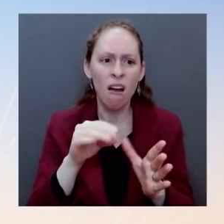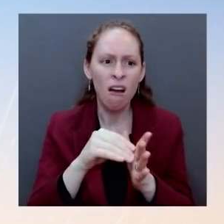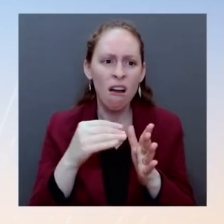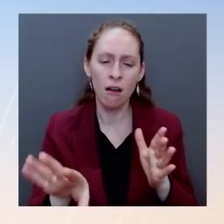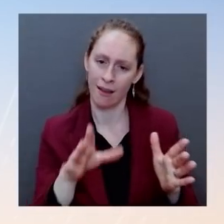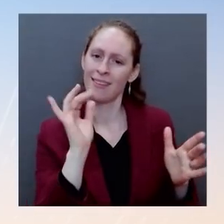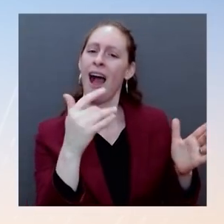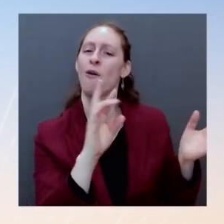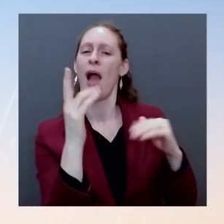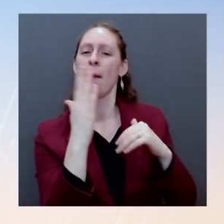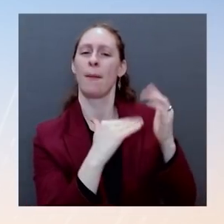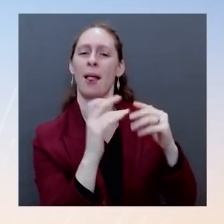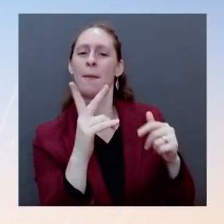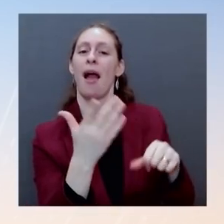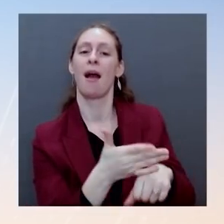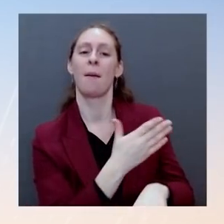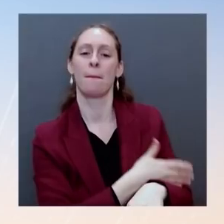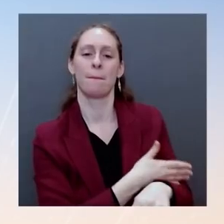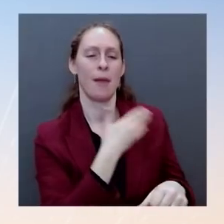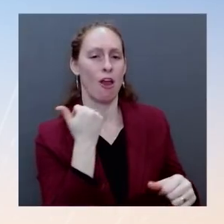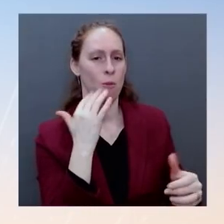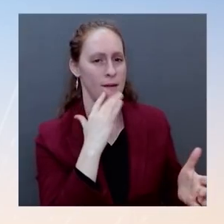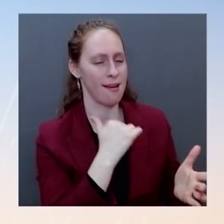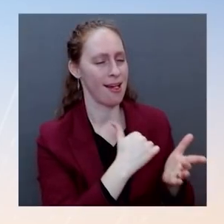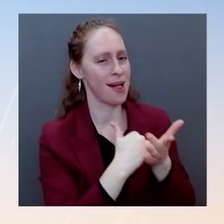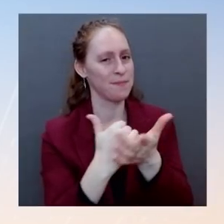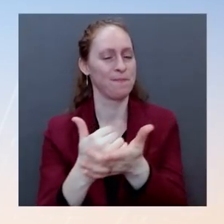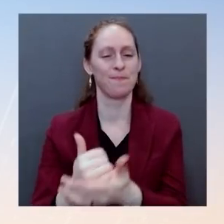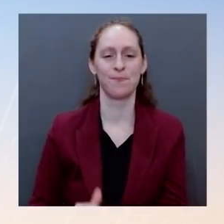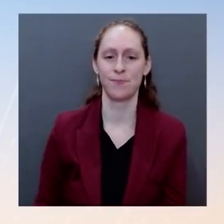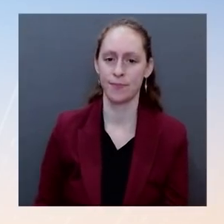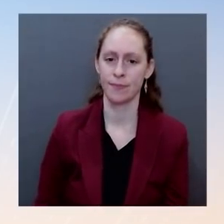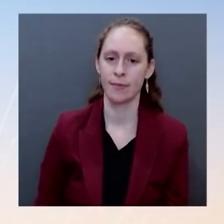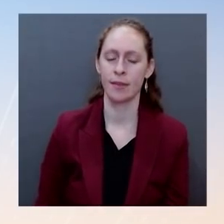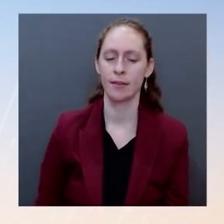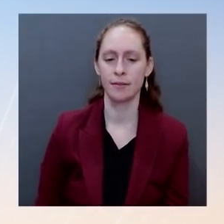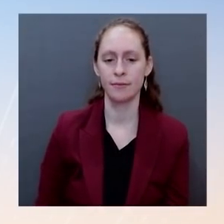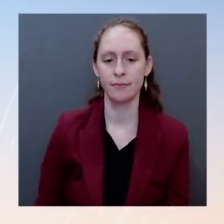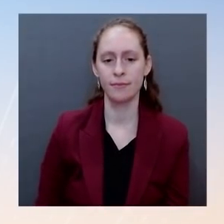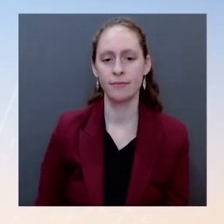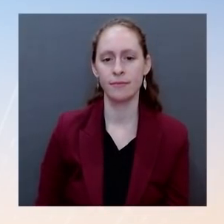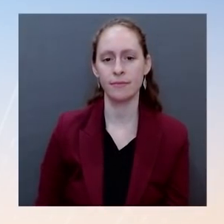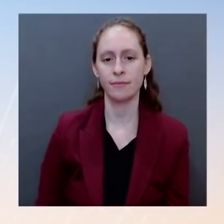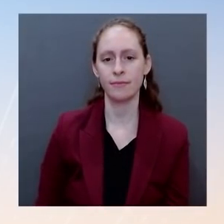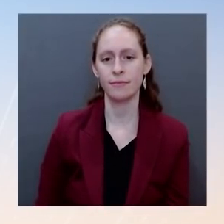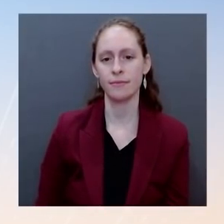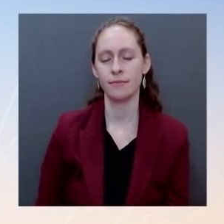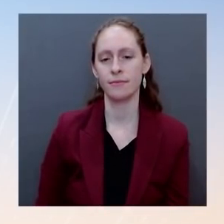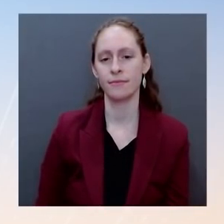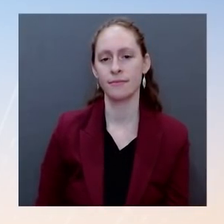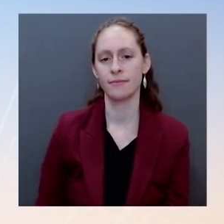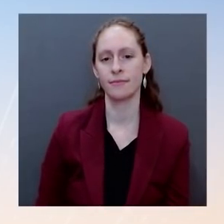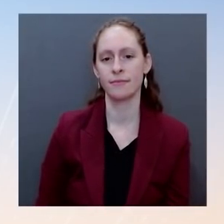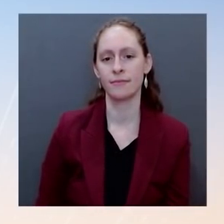to make more high-quality masks available to all Americans." But I don't think they really got into specifics on that. Can you share any of the options